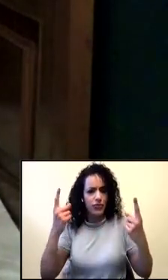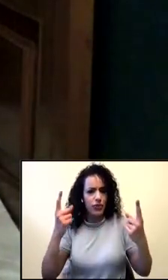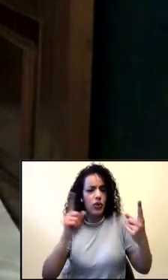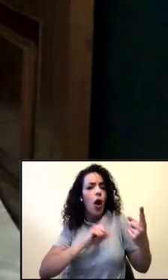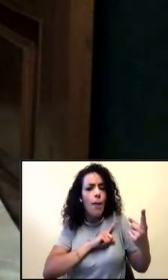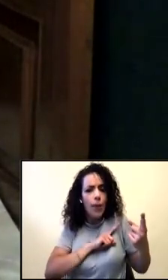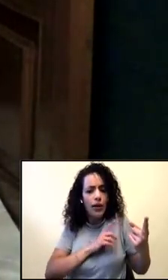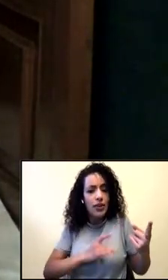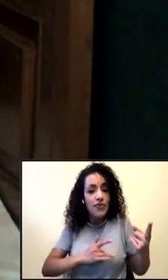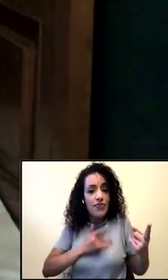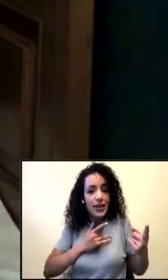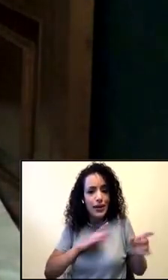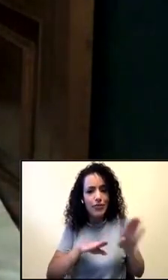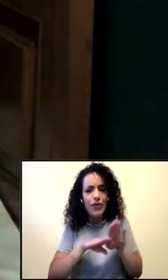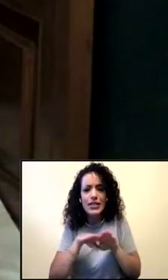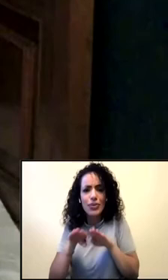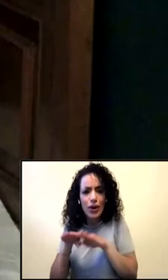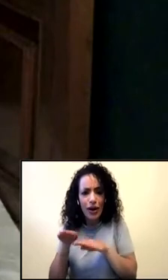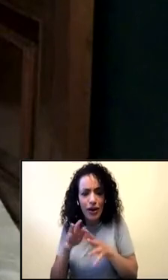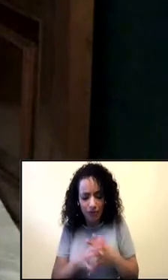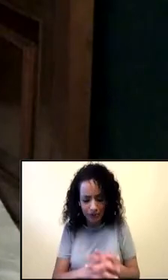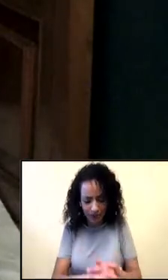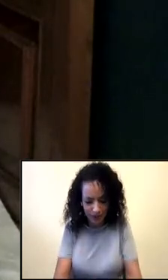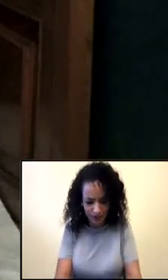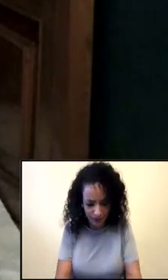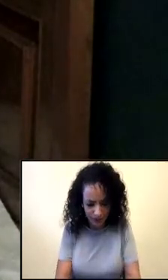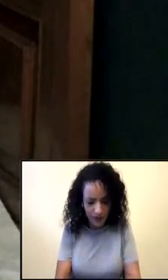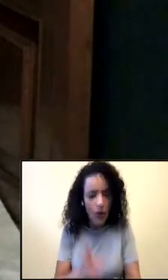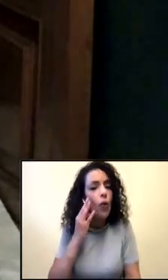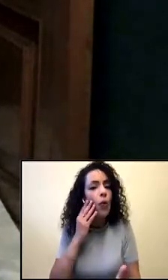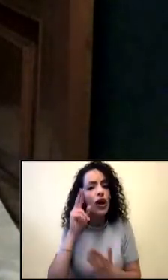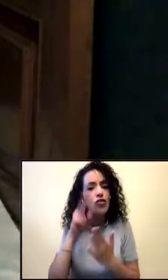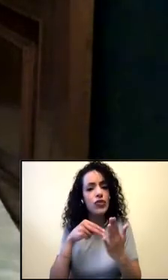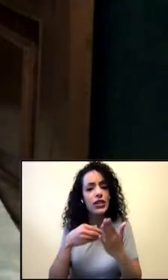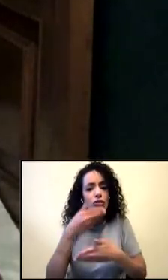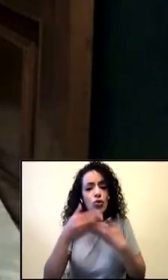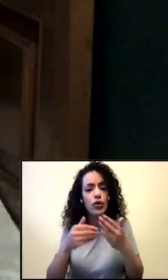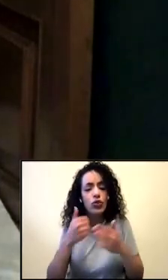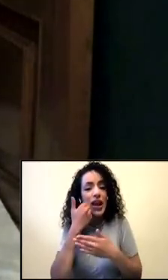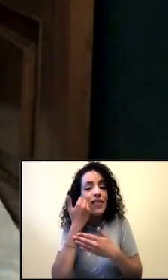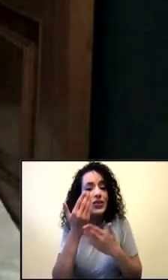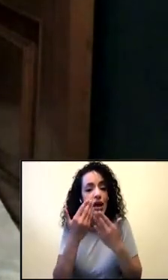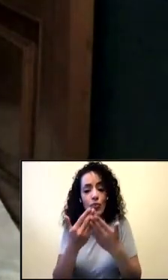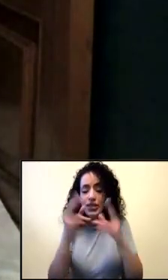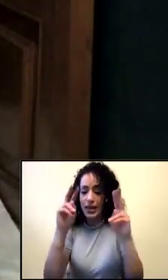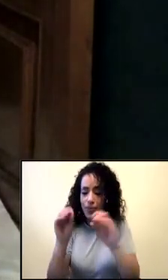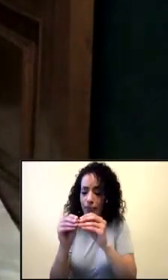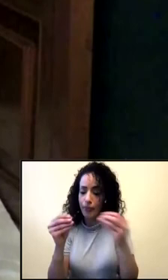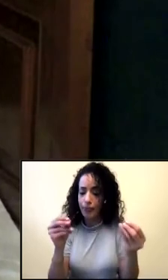when I read the stories on Everyday Muslim, they are about being seen people feel seen and I think